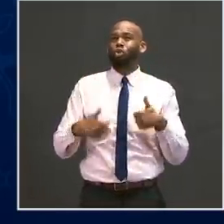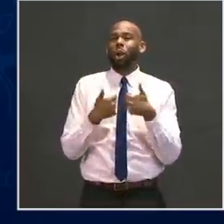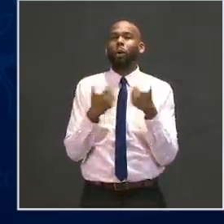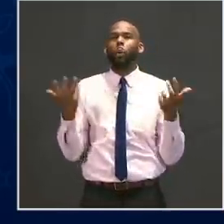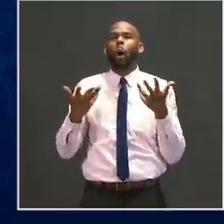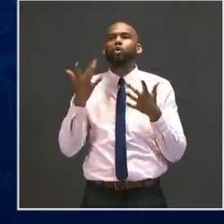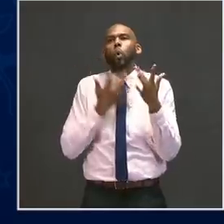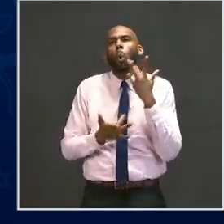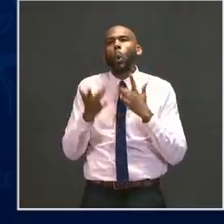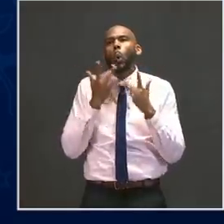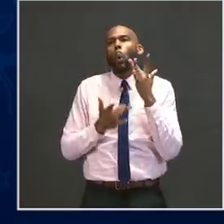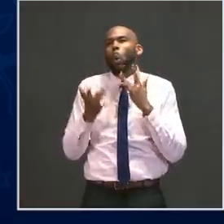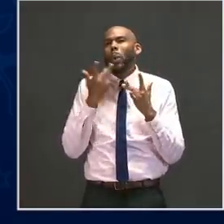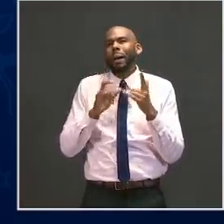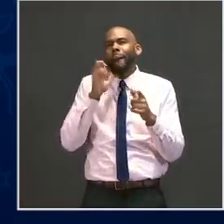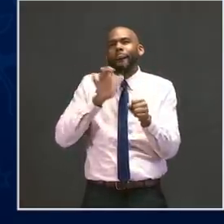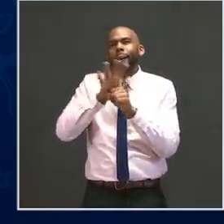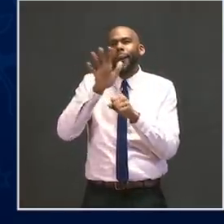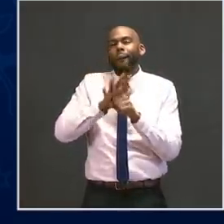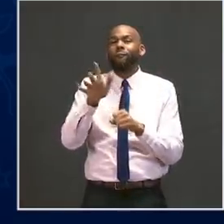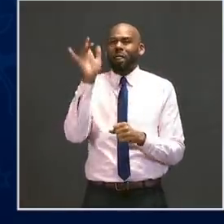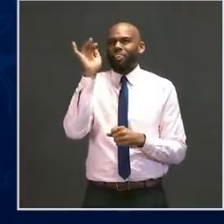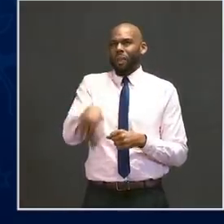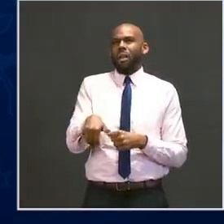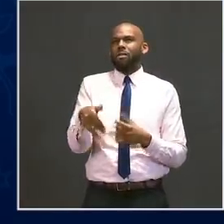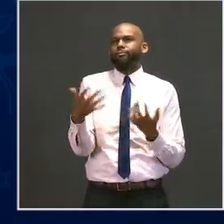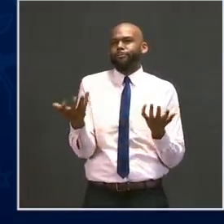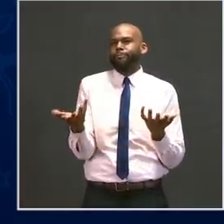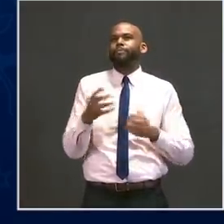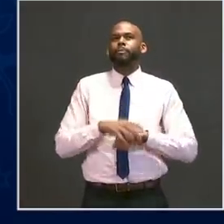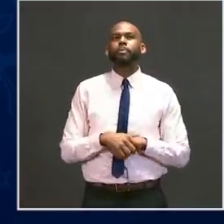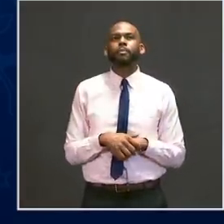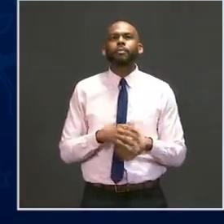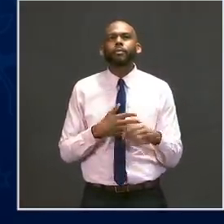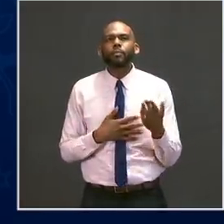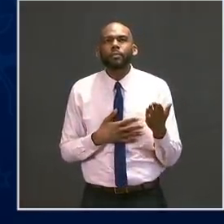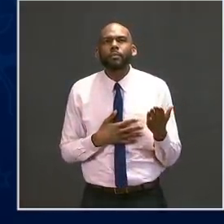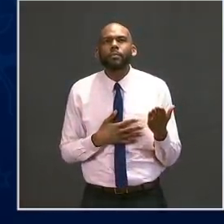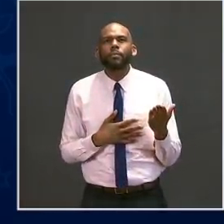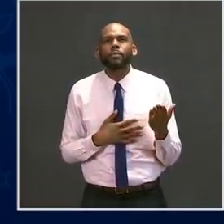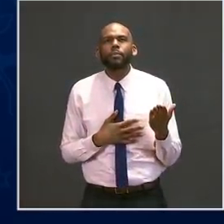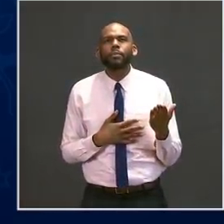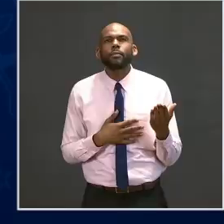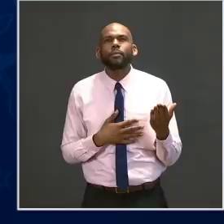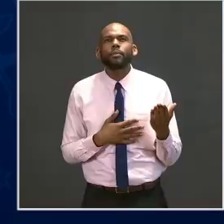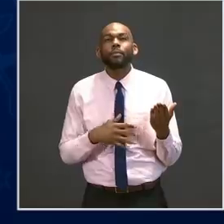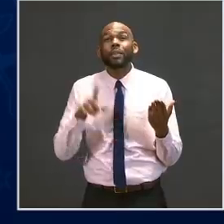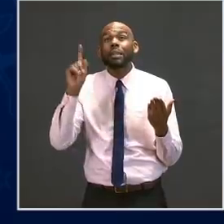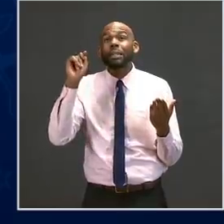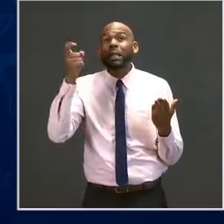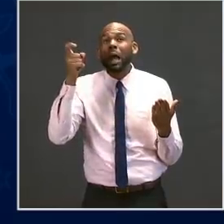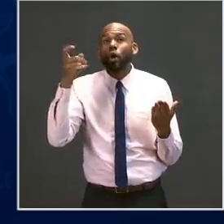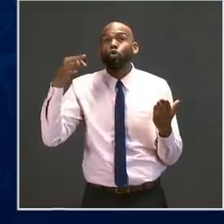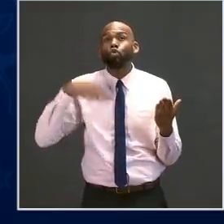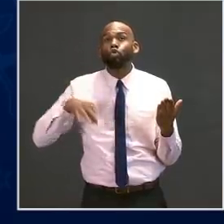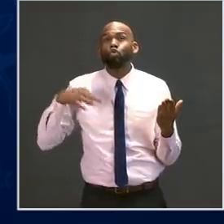So that's what it's a reflection of. The Press: Some of the CEOs of semiconductor companies have asked for tax credits and other kind of stimulus-like items